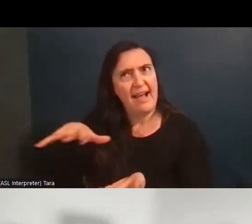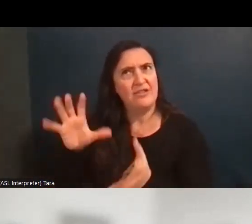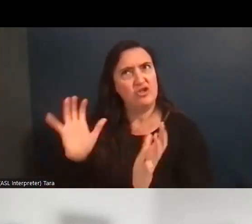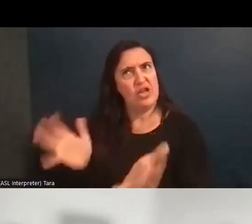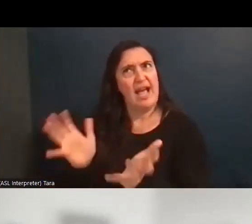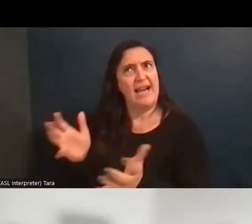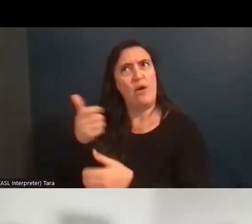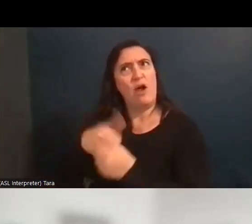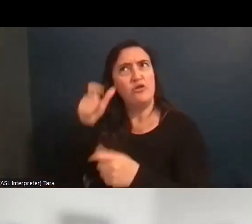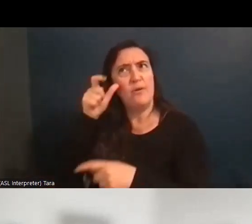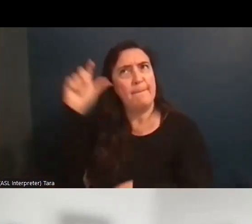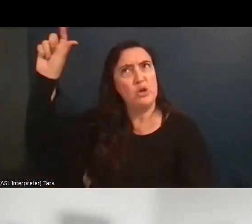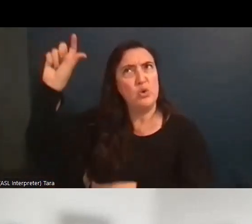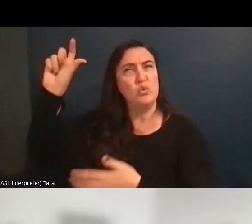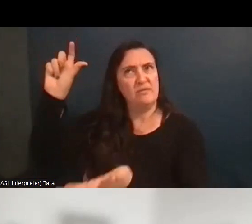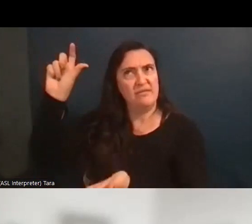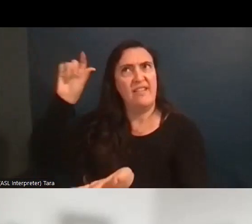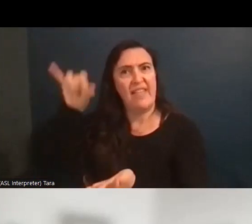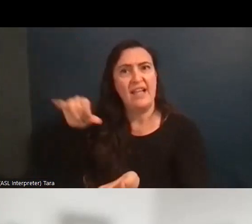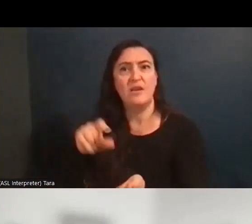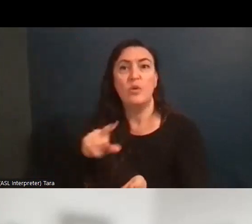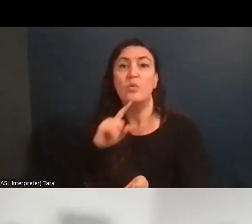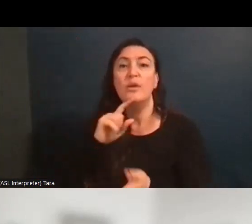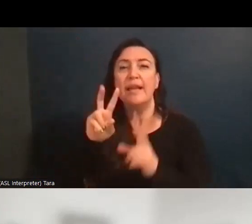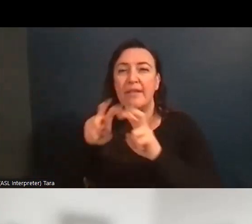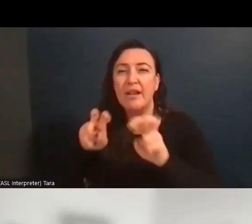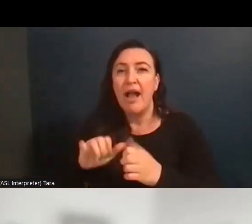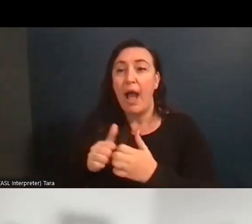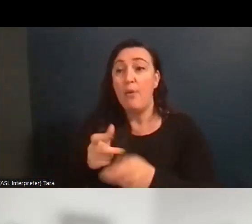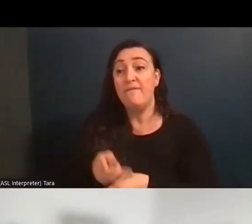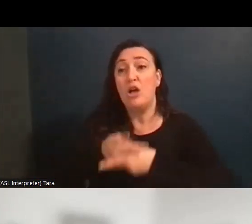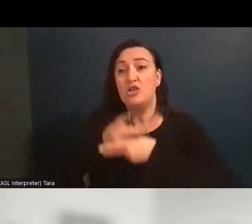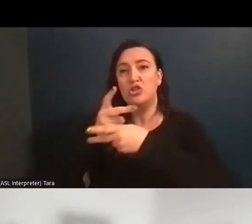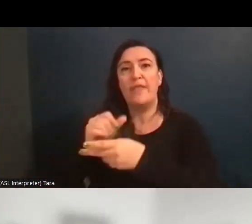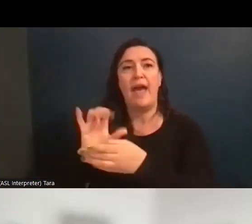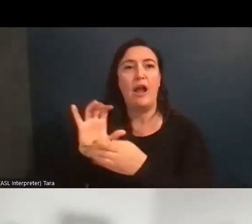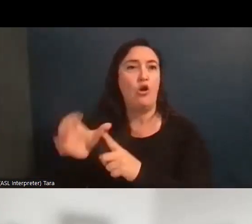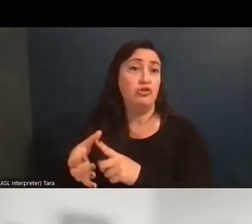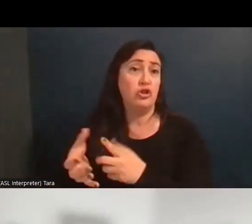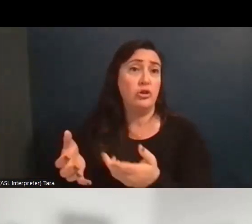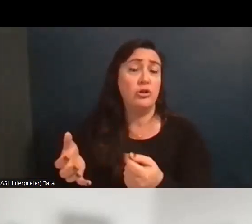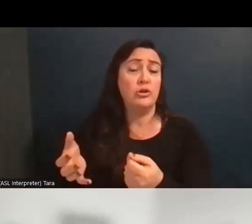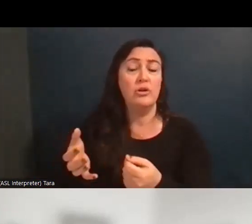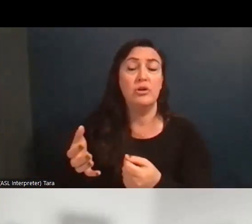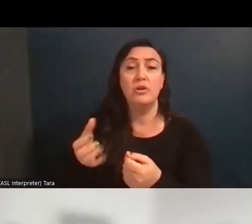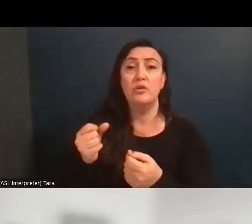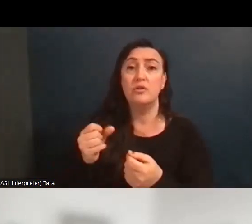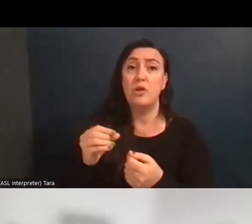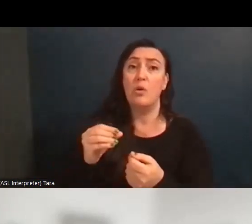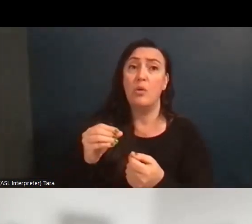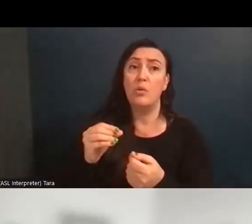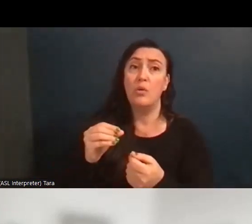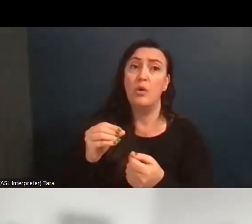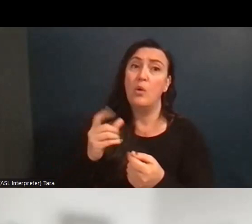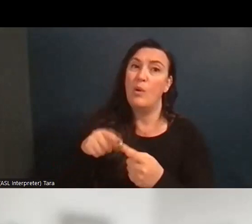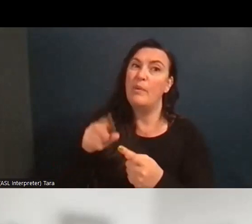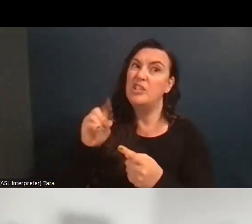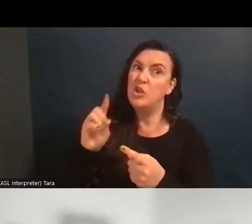And so we're really looking at ways to foster that culture so that when we do have to meet on Zoom, we have the shared trust.